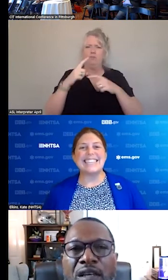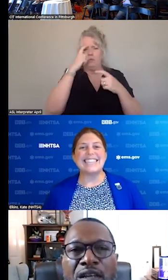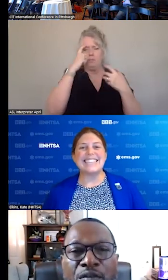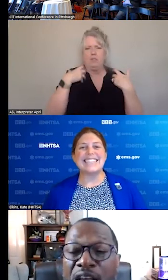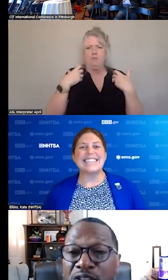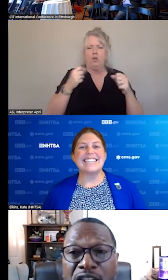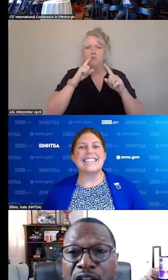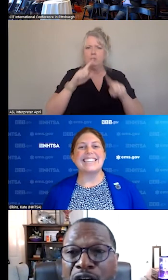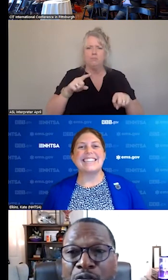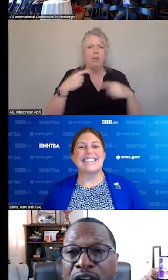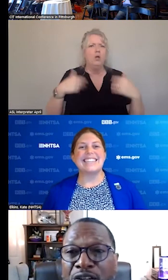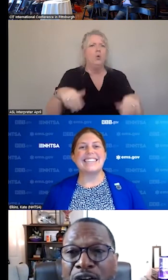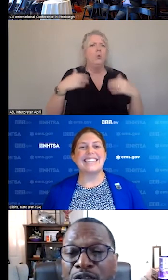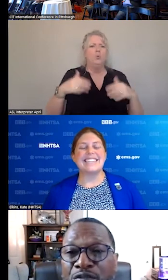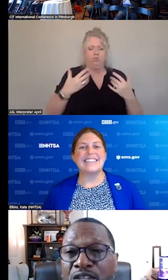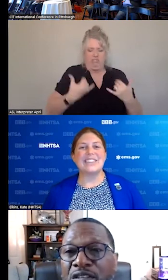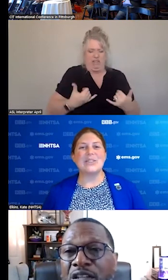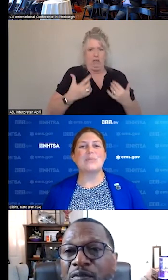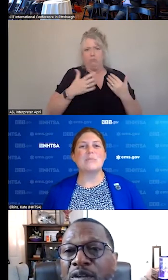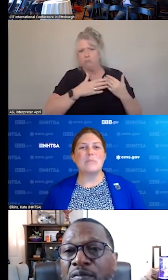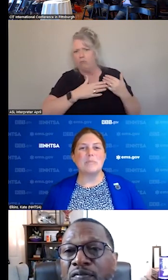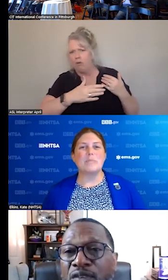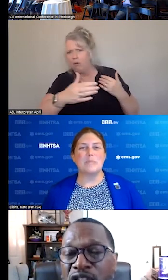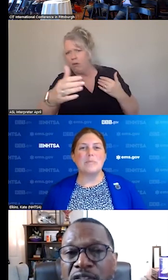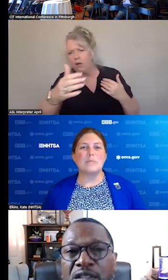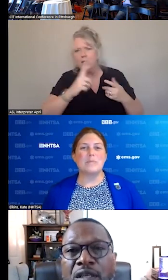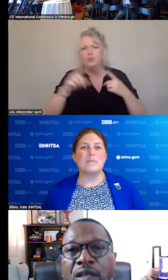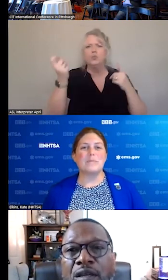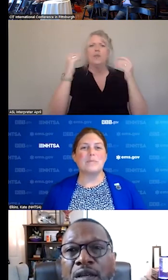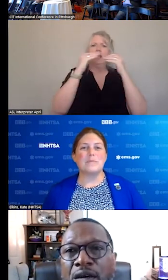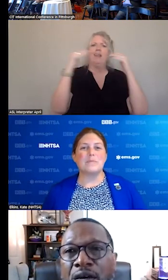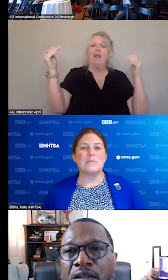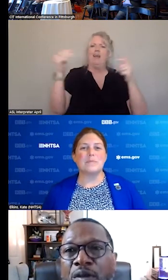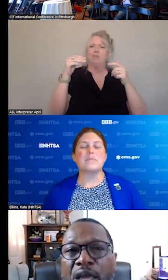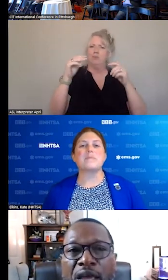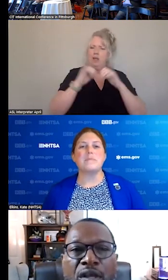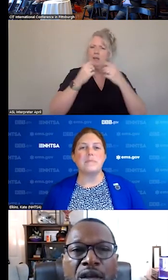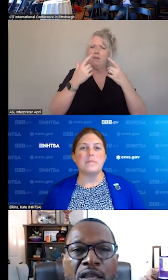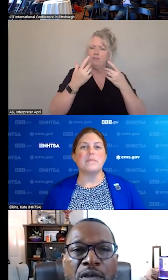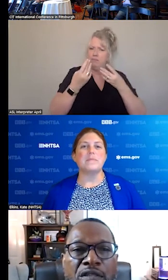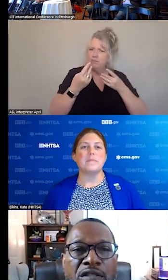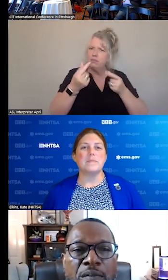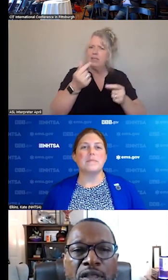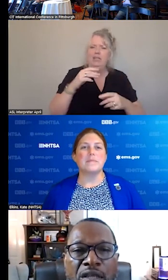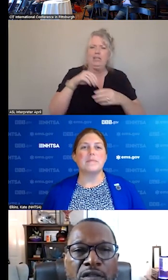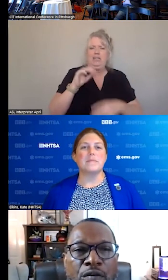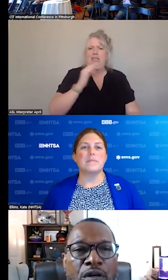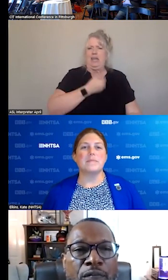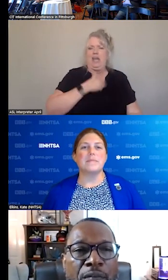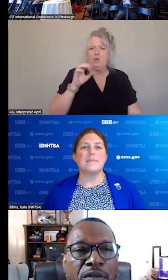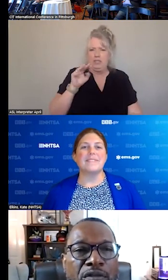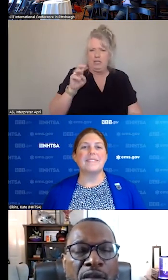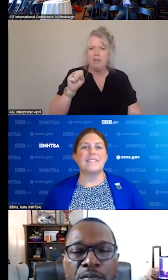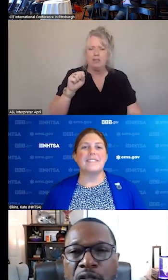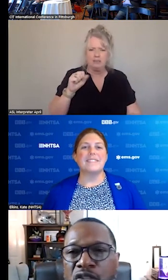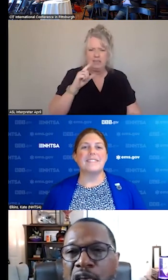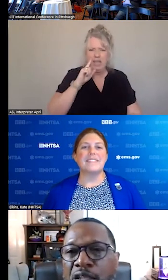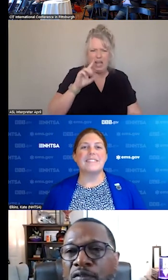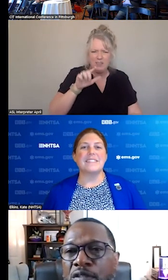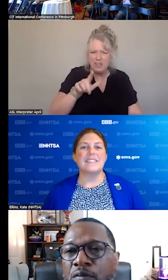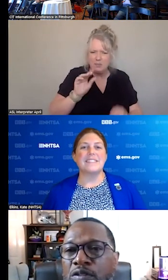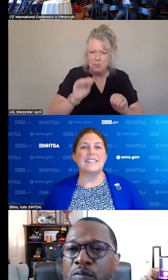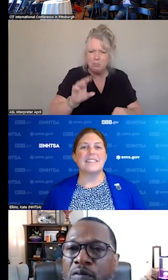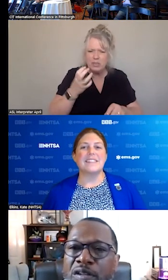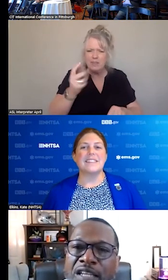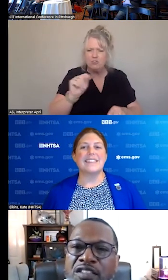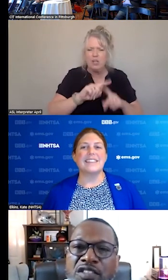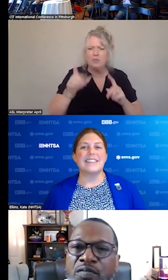WE HAVE SUCH A LONG WAY TO GO. TO REACH THE LEVEL OF EFFICIENCY. SOME WHERE AROUND 1973,